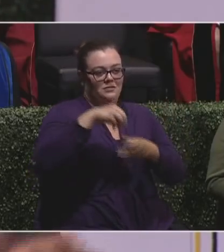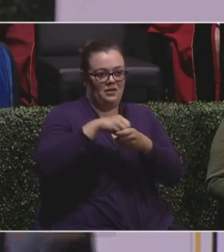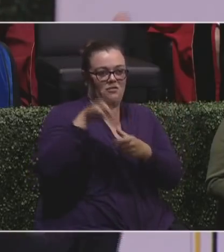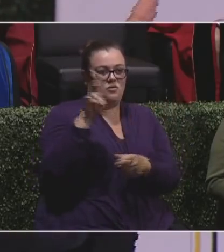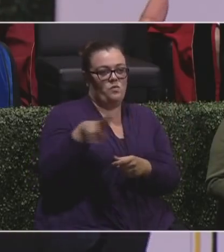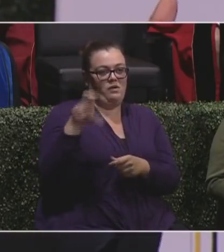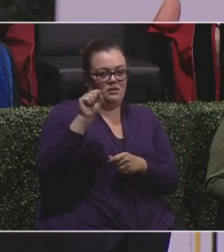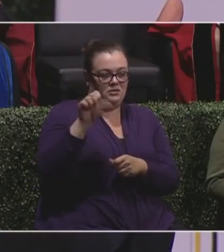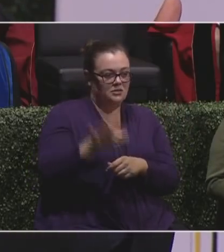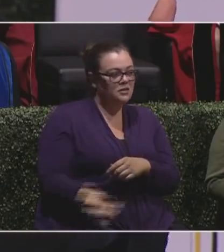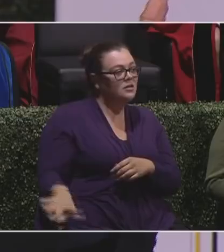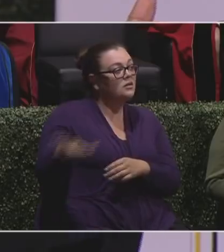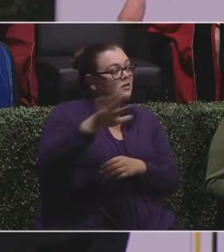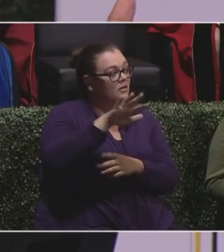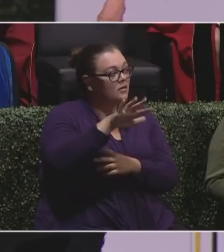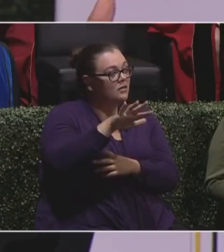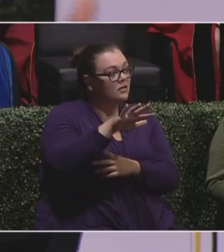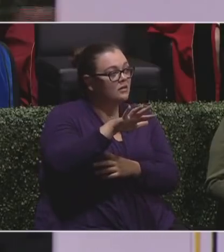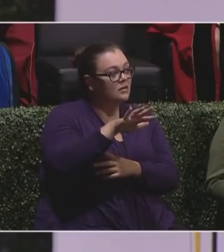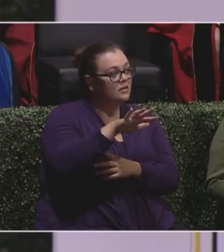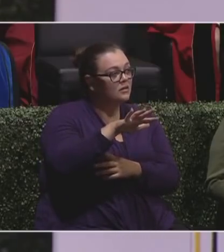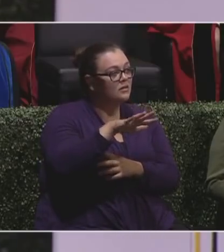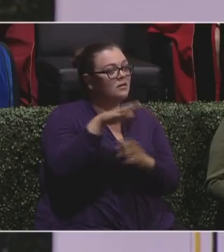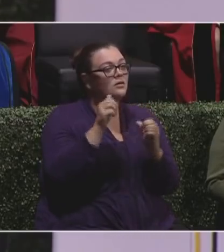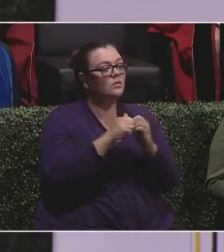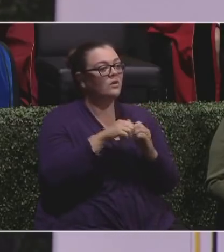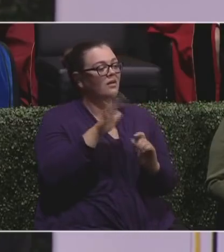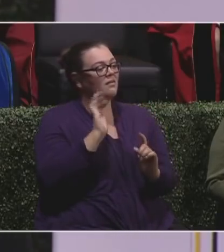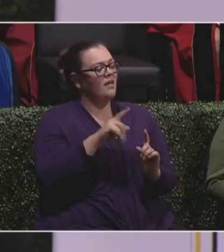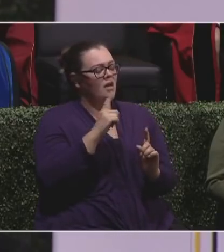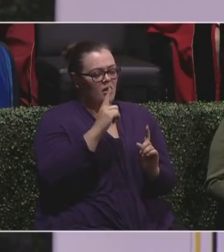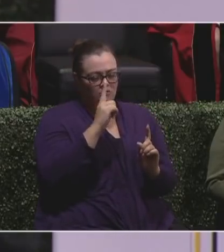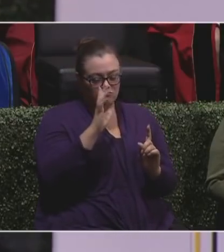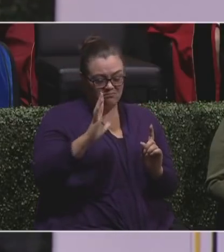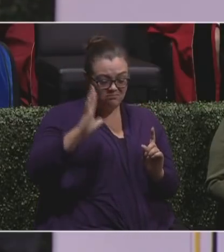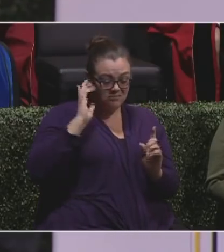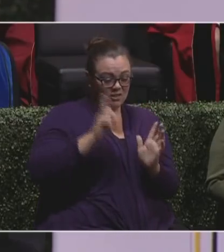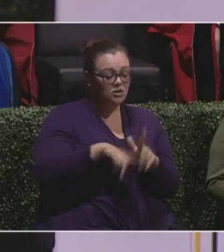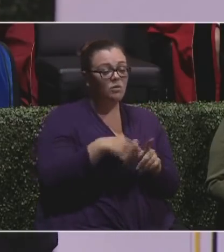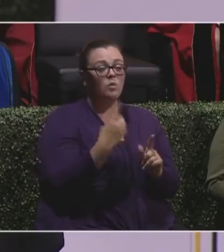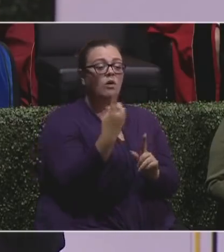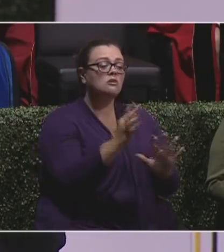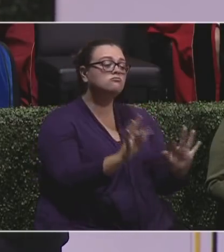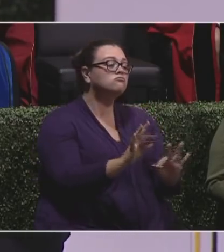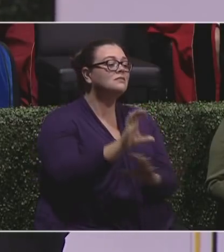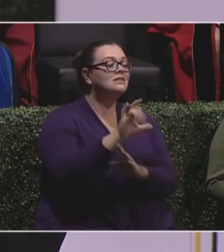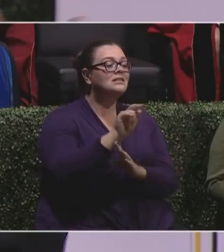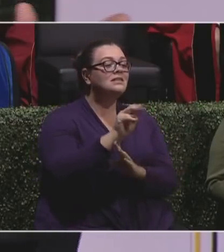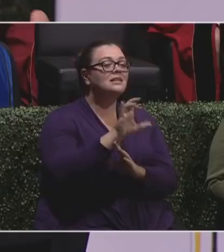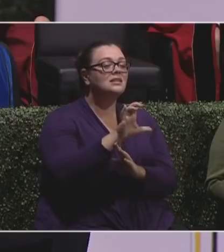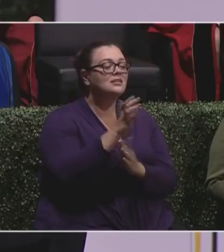WITH MY ORGANIZATION, WE ARE A COMMUNITY HEALTH CENTER, NONPROFIT ORGANIZATION, WITH THE LARGEST IN THE STATE OF CALIFORNIA, AND THE LARGEST IN THE UNITED STATES.